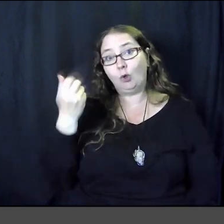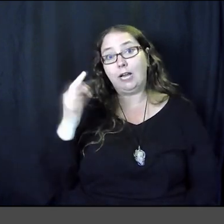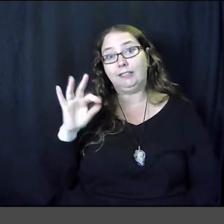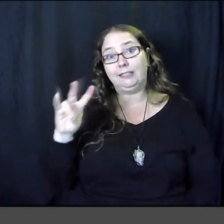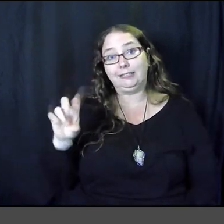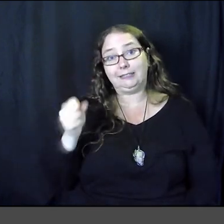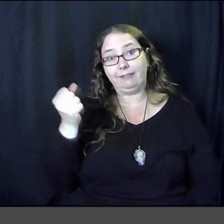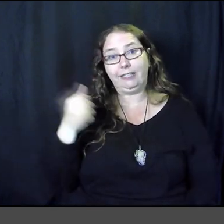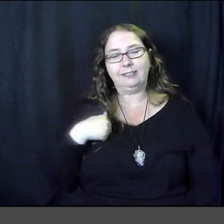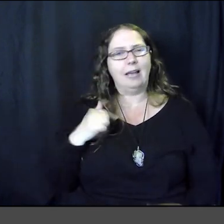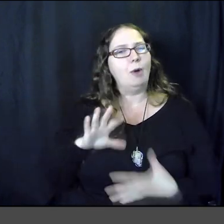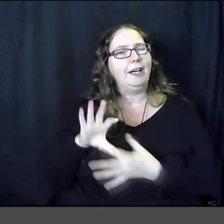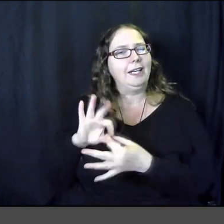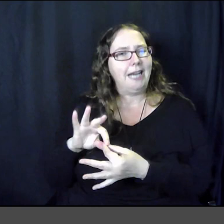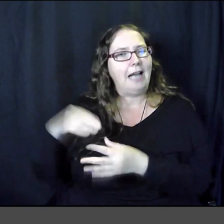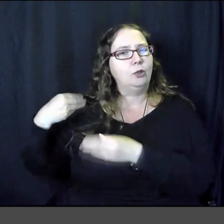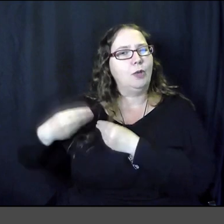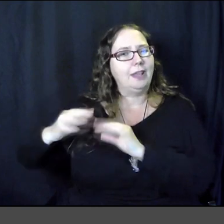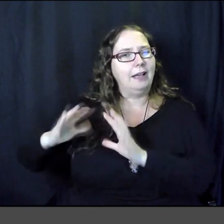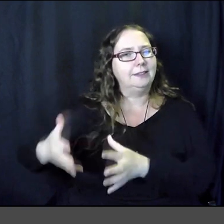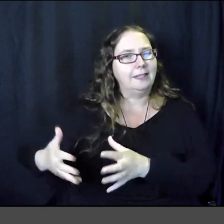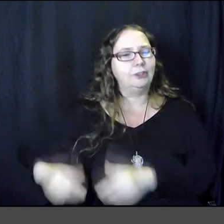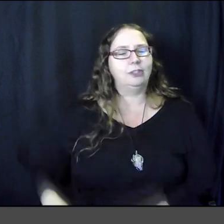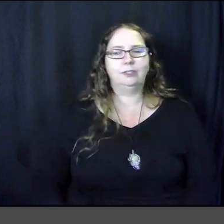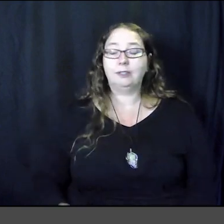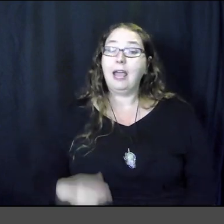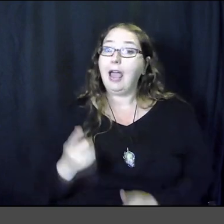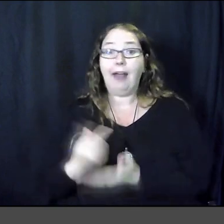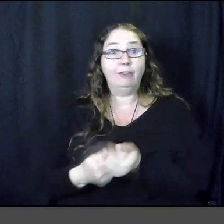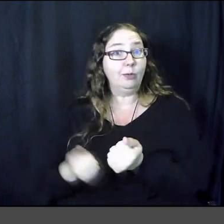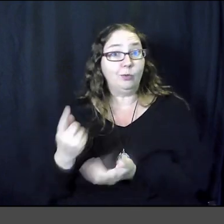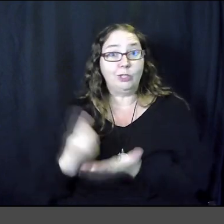I SAID, WELL, LISTEN, I LIKE TALKING ABOUT IT, BUT WE GOT TO MEET EACH OTHER.